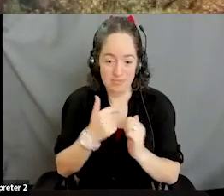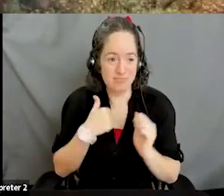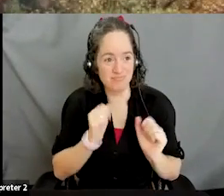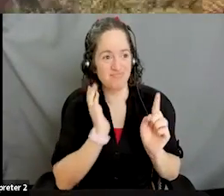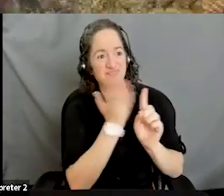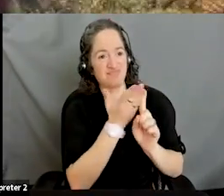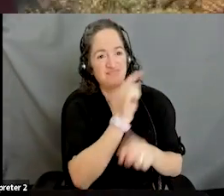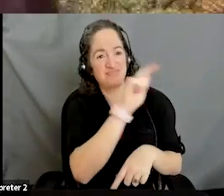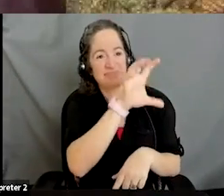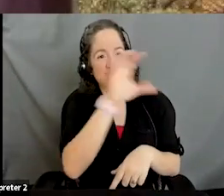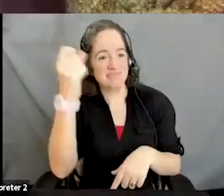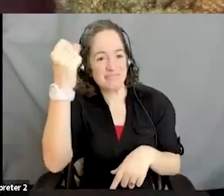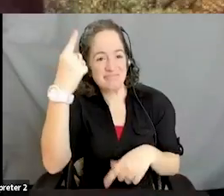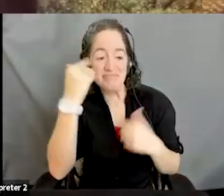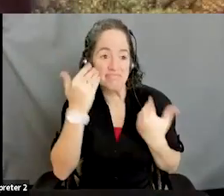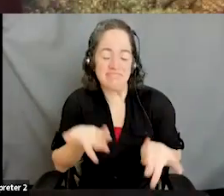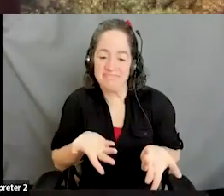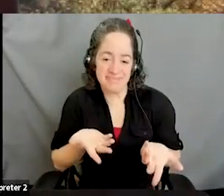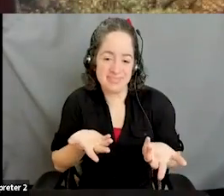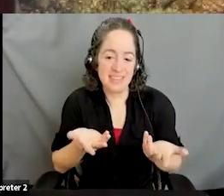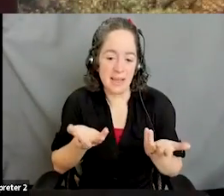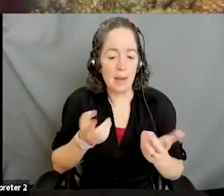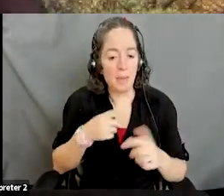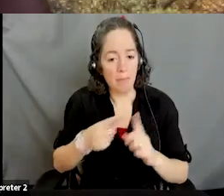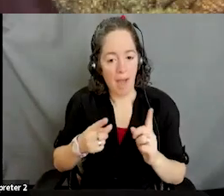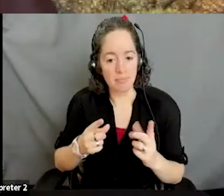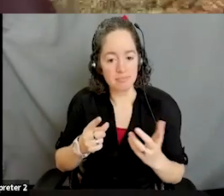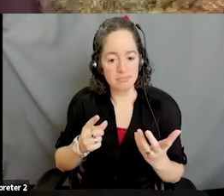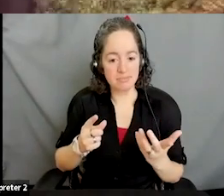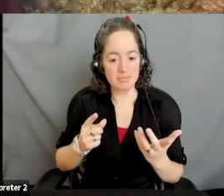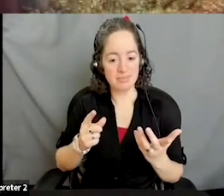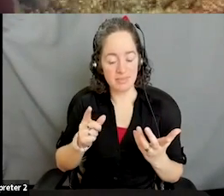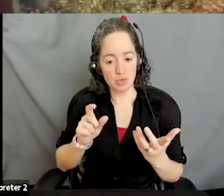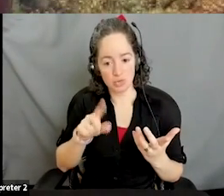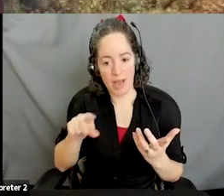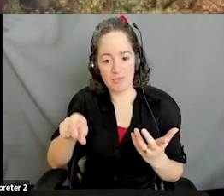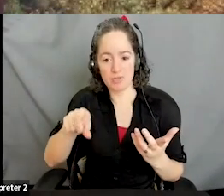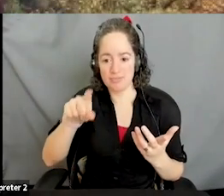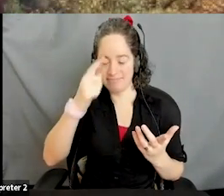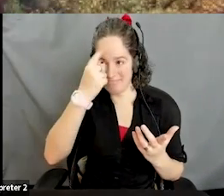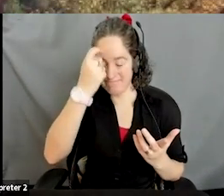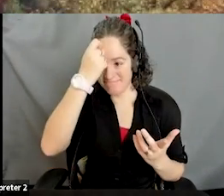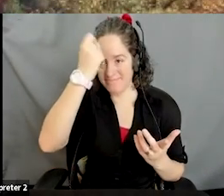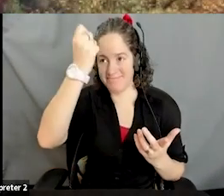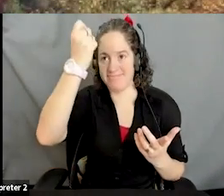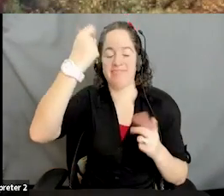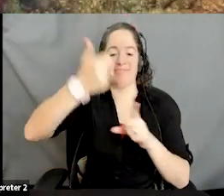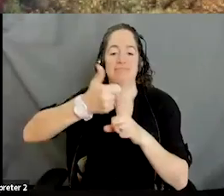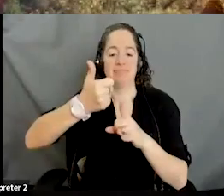It's not that we didn't care about people before then. We just didn't realize this isn't just a technical failing.